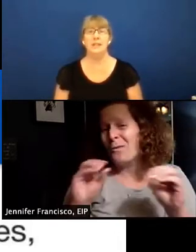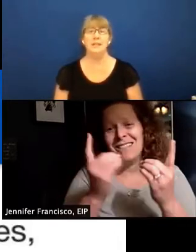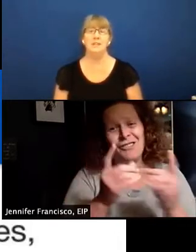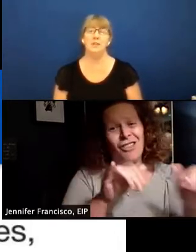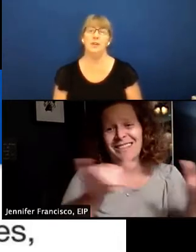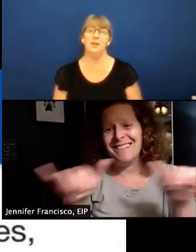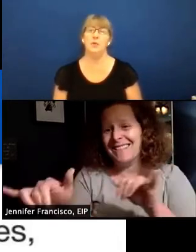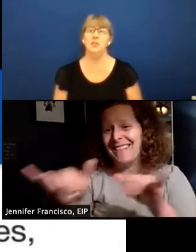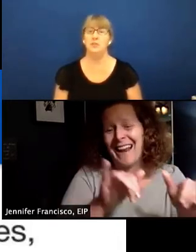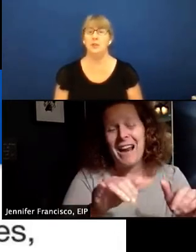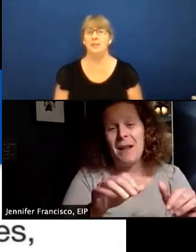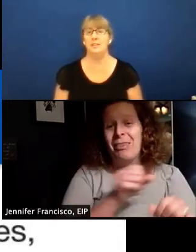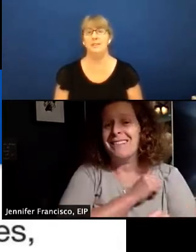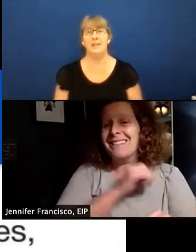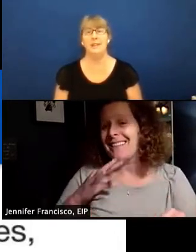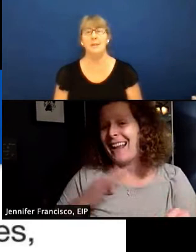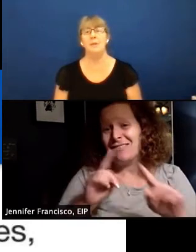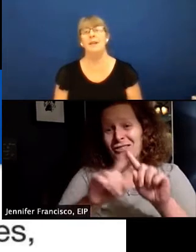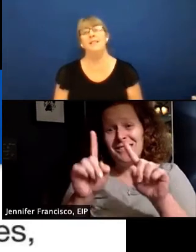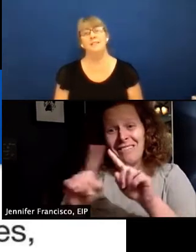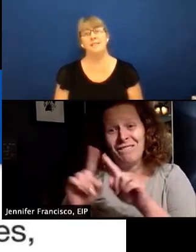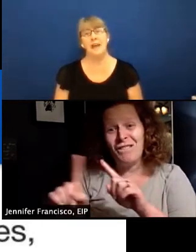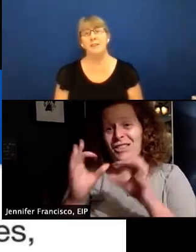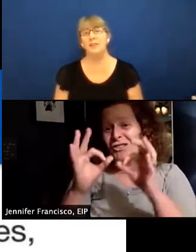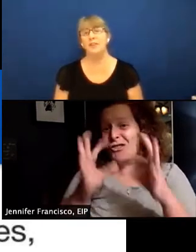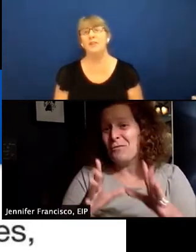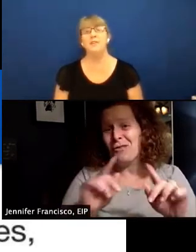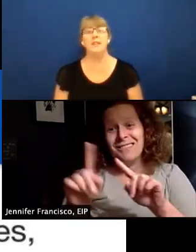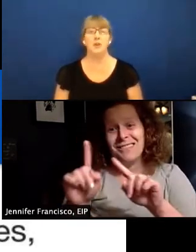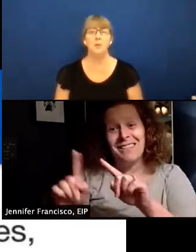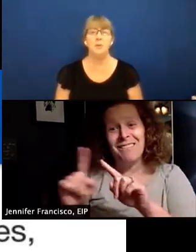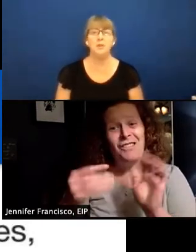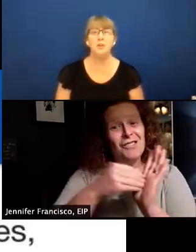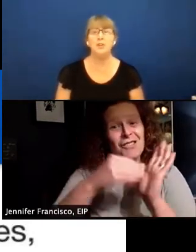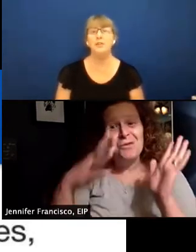and different know district is the same. The staff are different the interpreters are different.